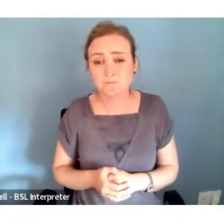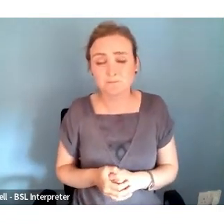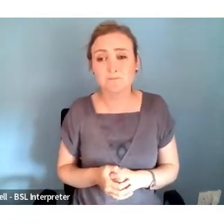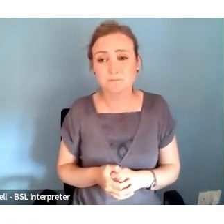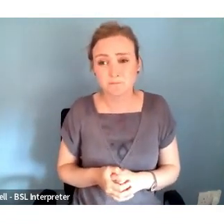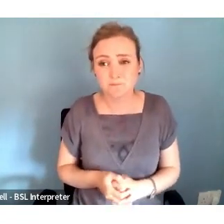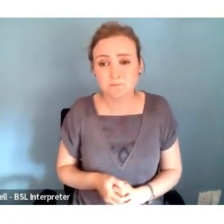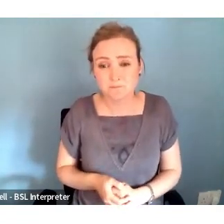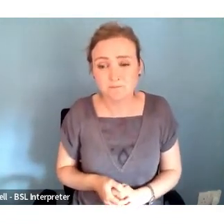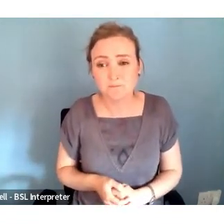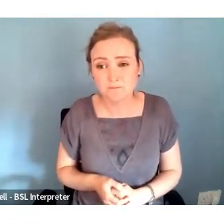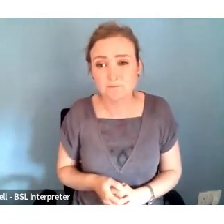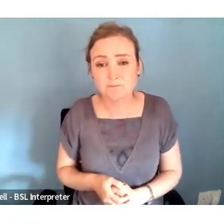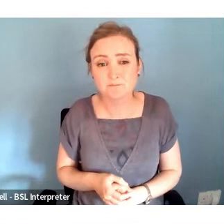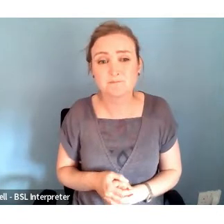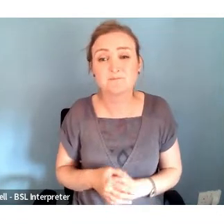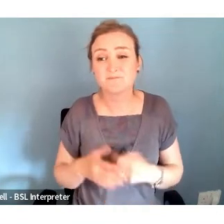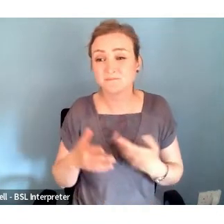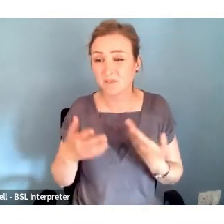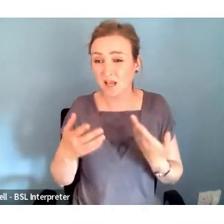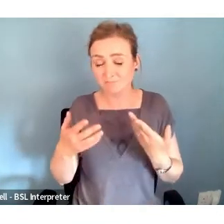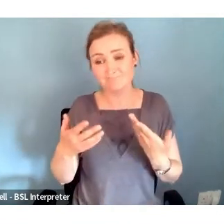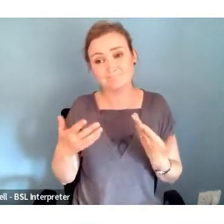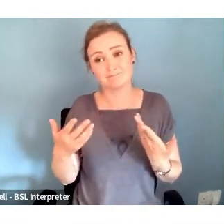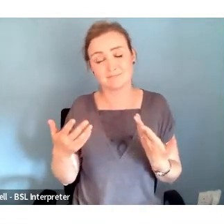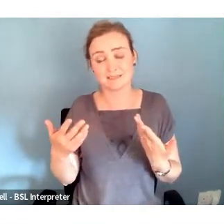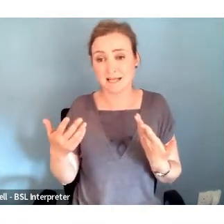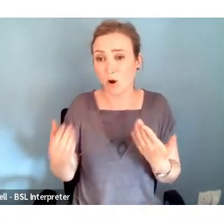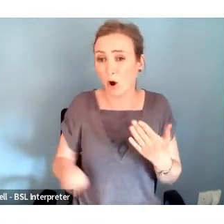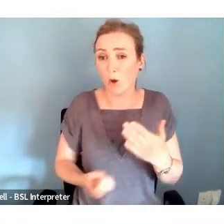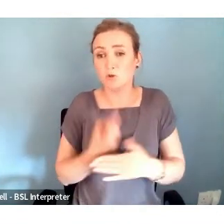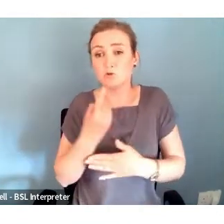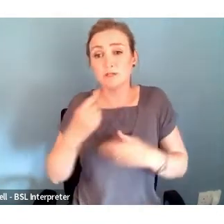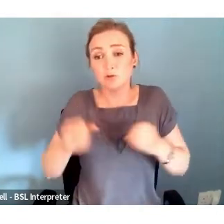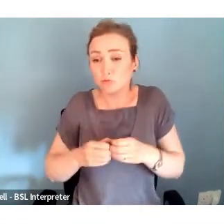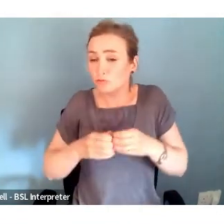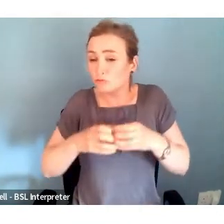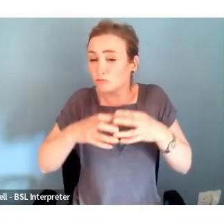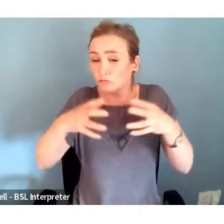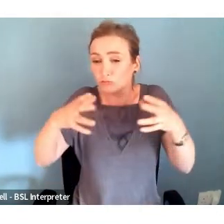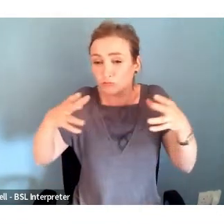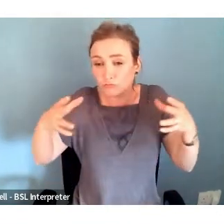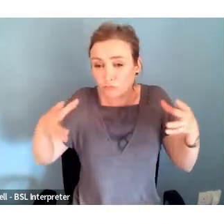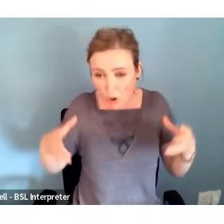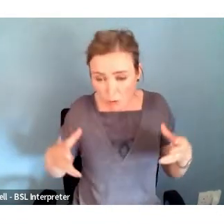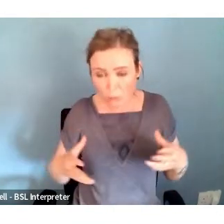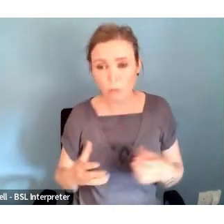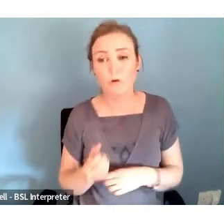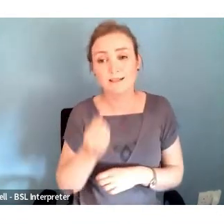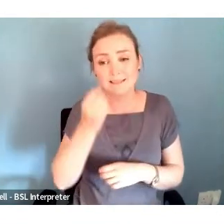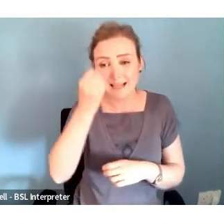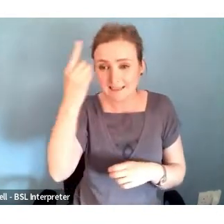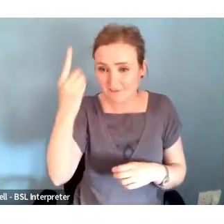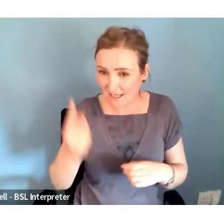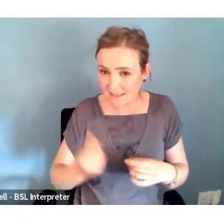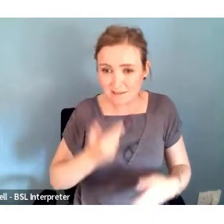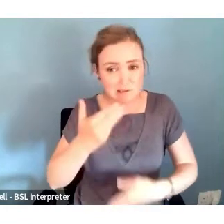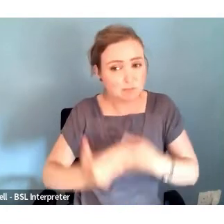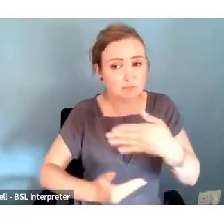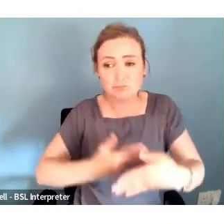terms of the opportunity to innovate and groat I love Alex's approach to job description